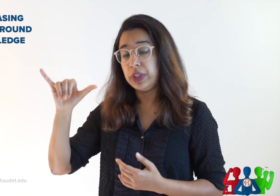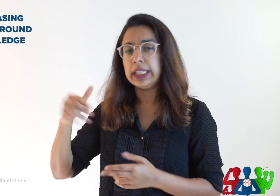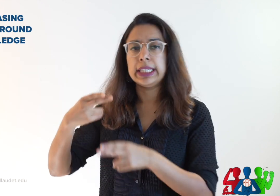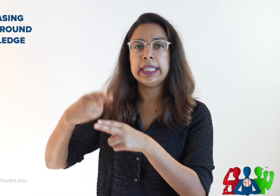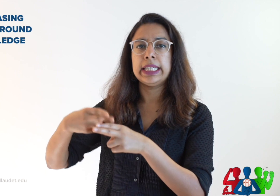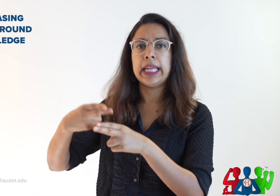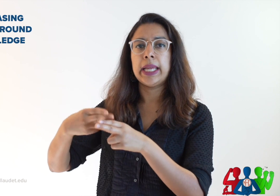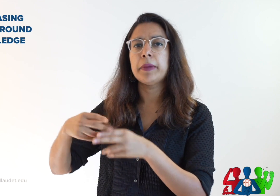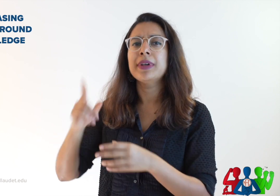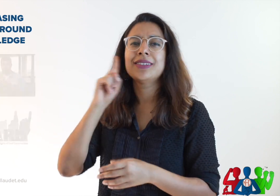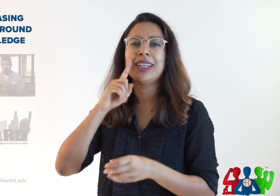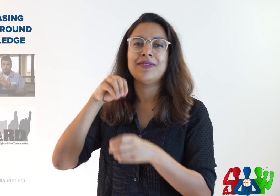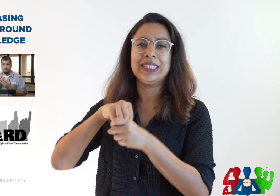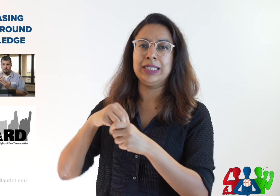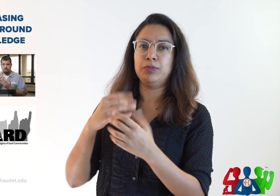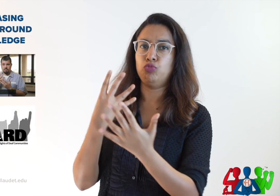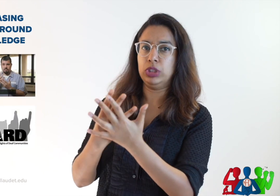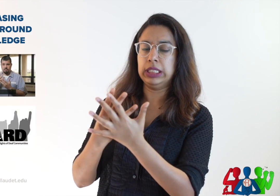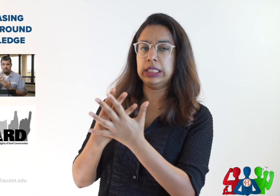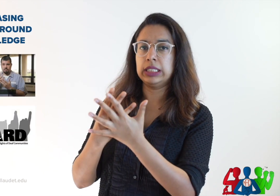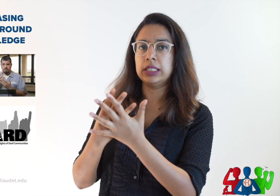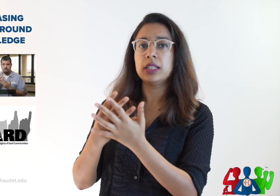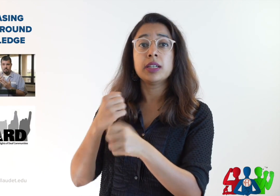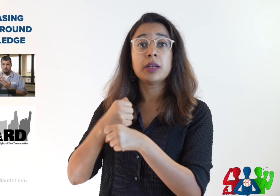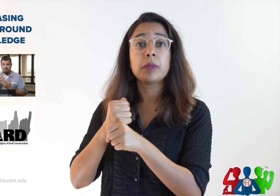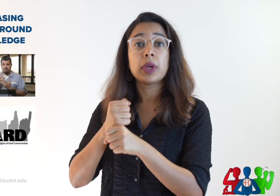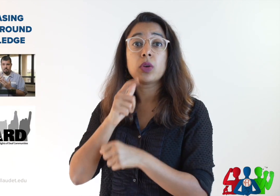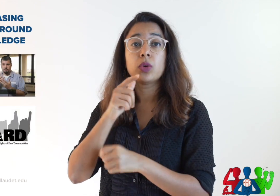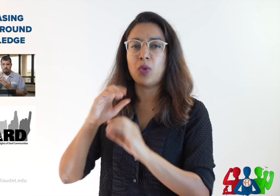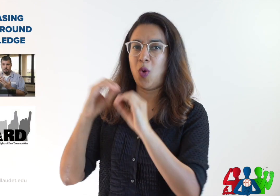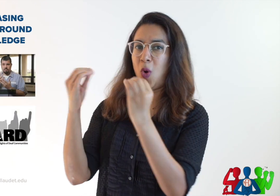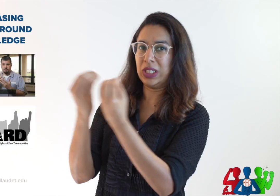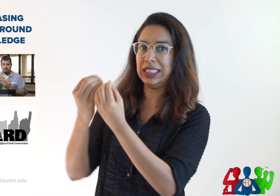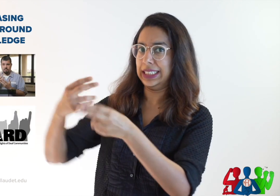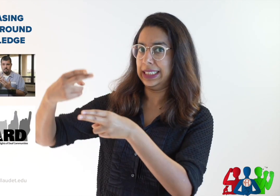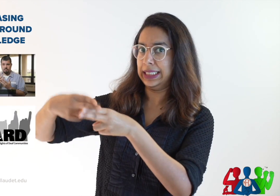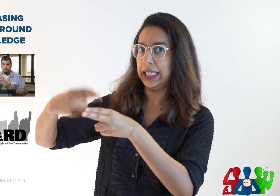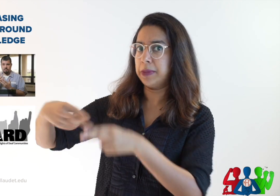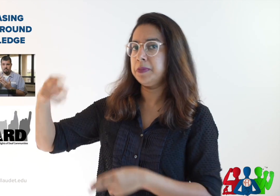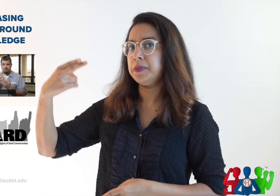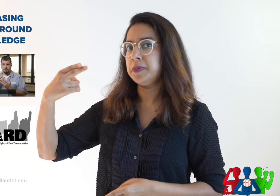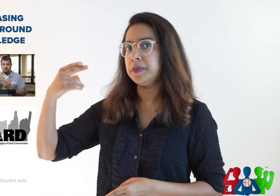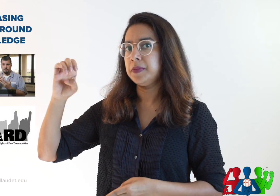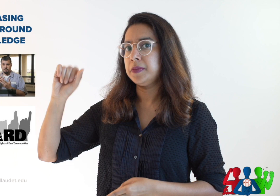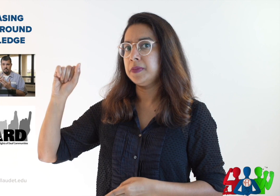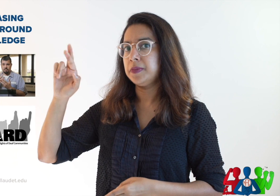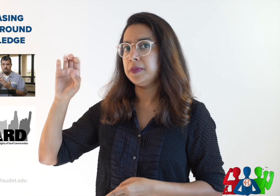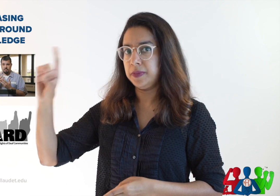or a documentary called, “Deaf in Prison,” which has been created by an organization called HEARD.